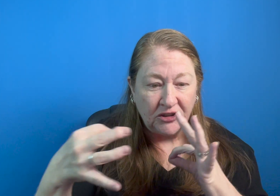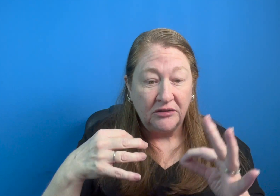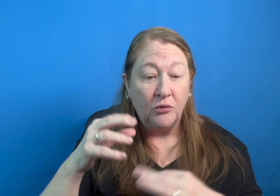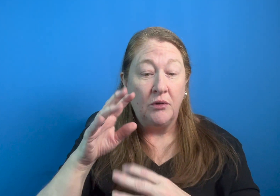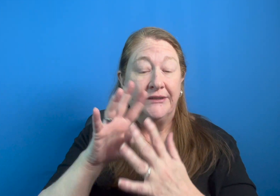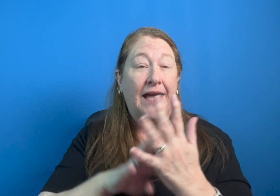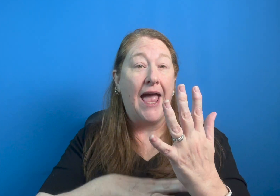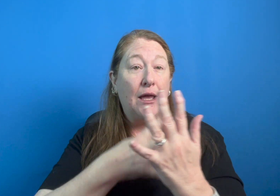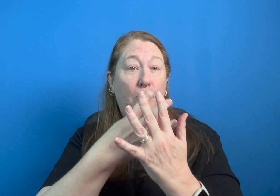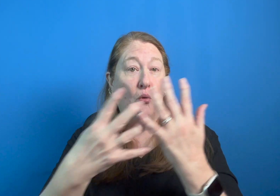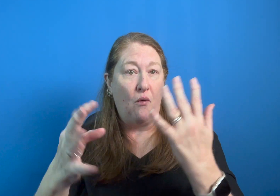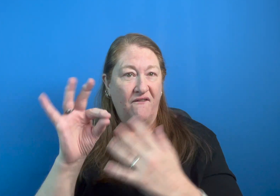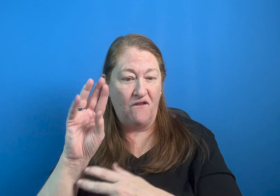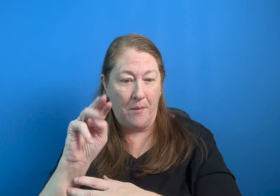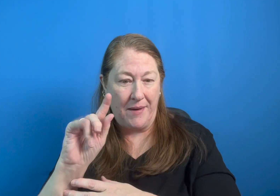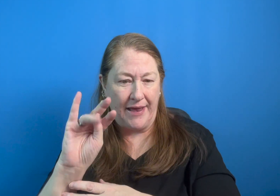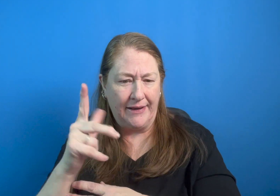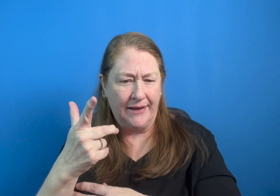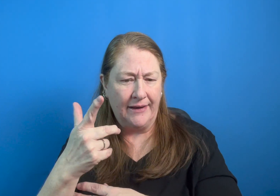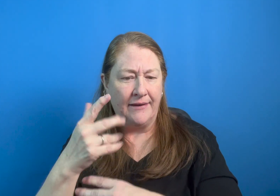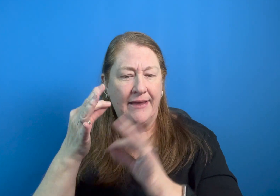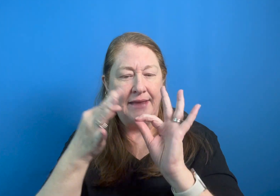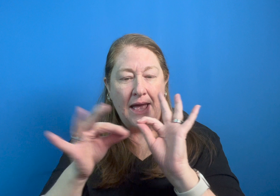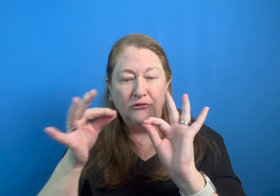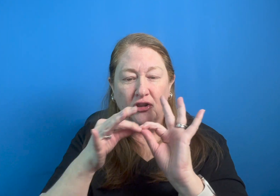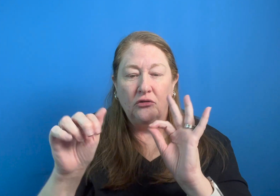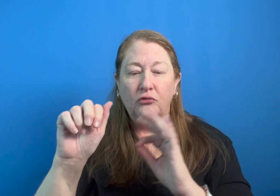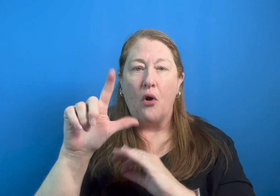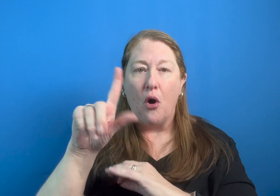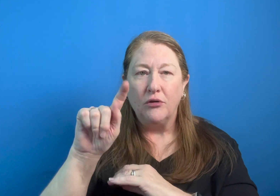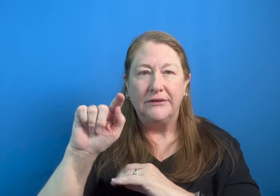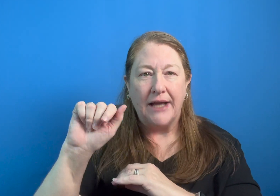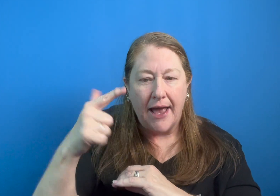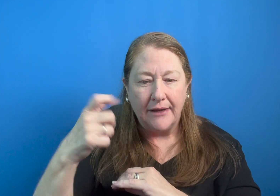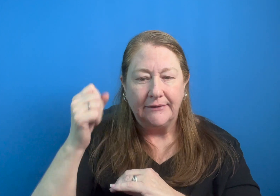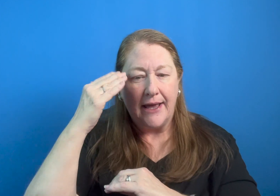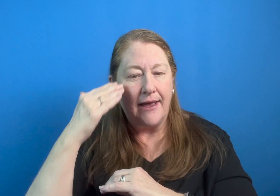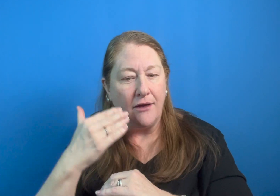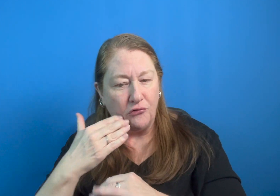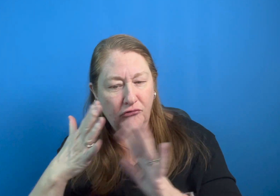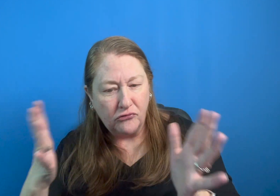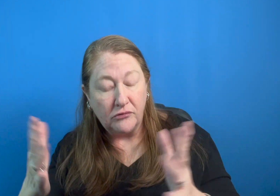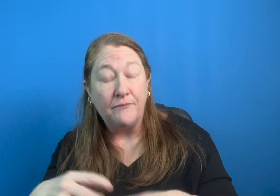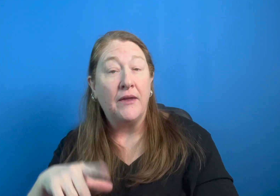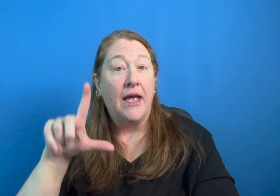descriptions, table formatting (captions/alt-tags and headers)